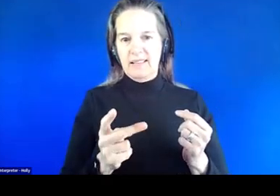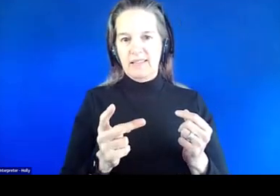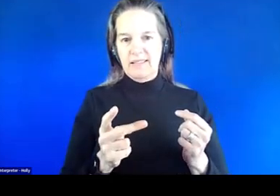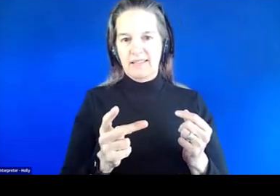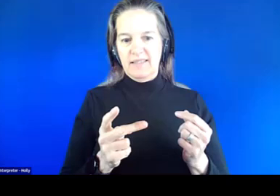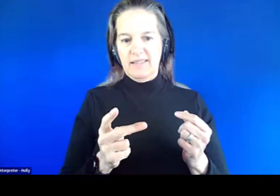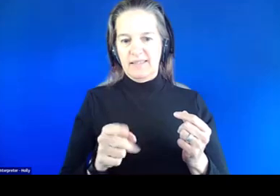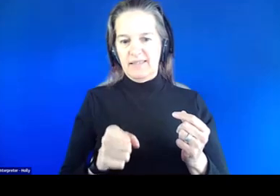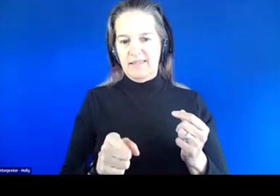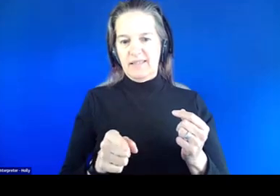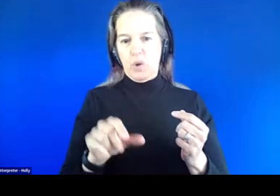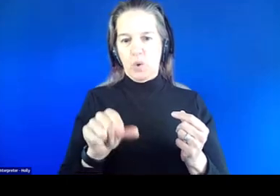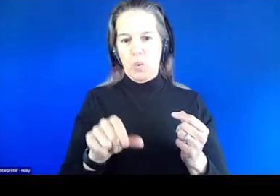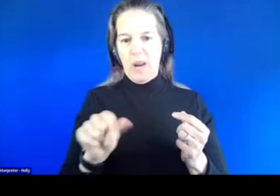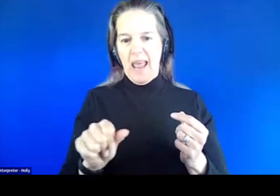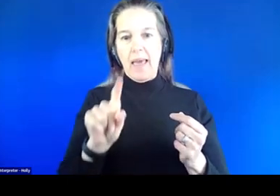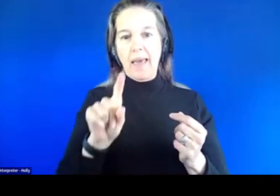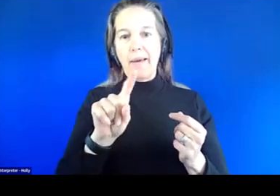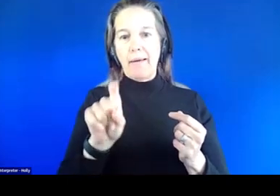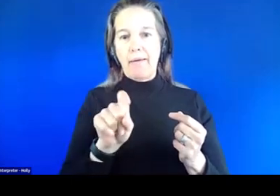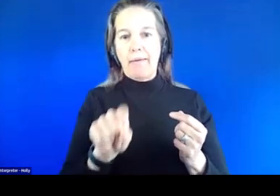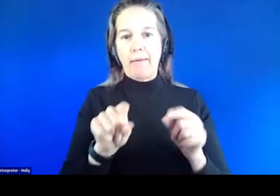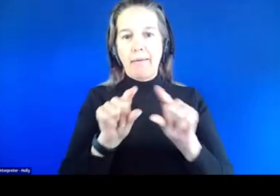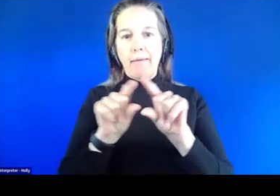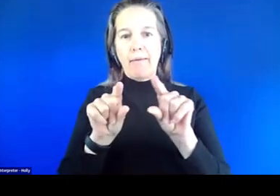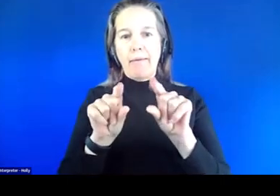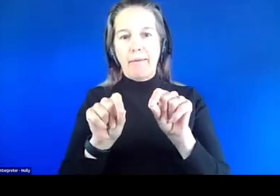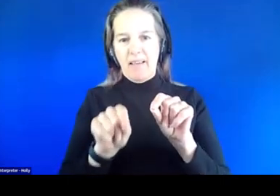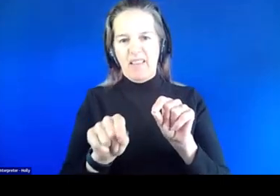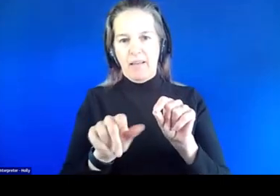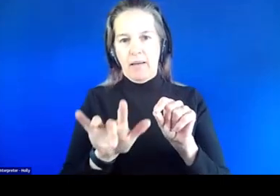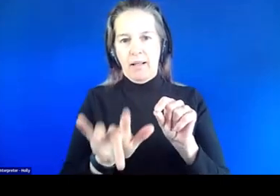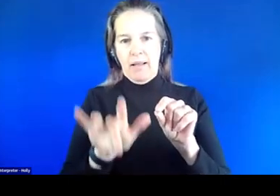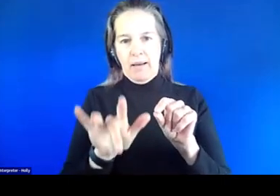Q&A on your screen. We will also answer questions